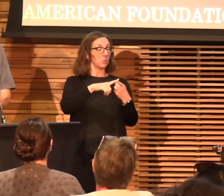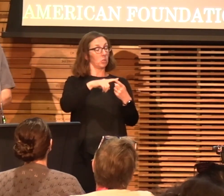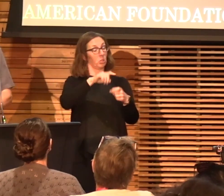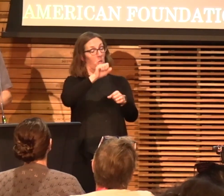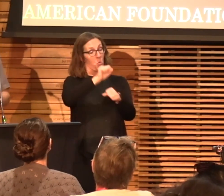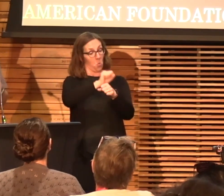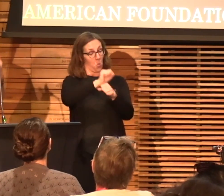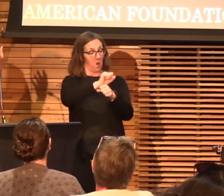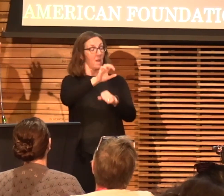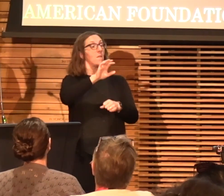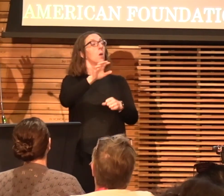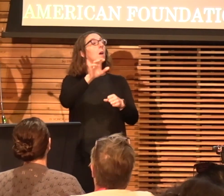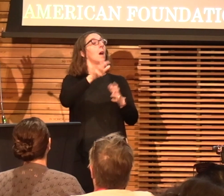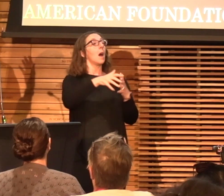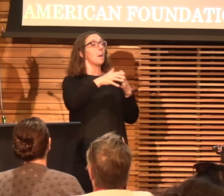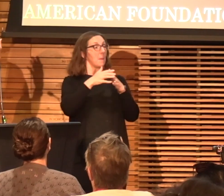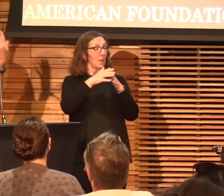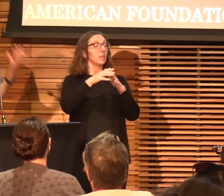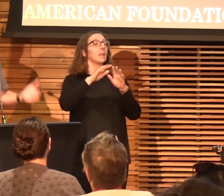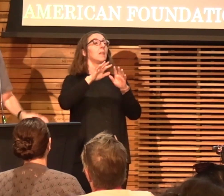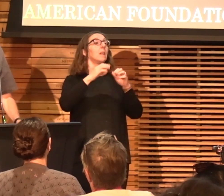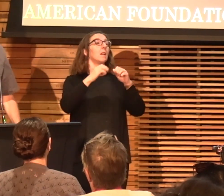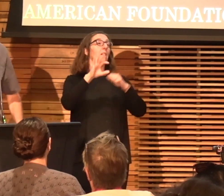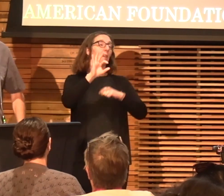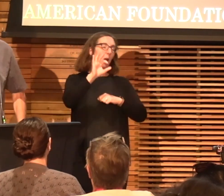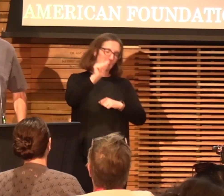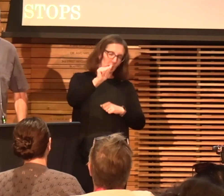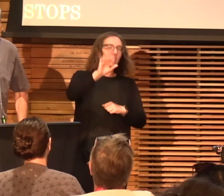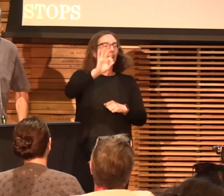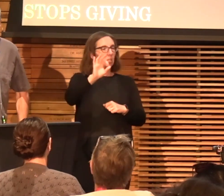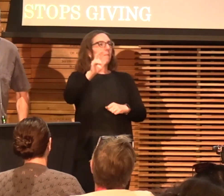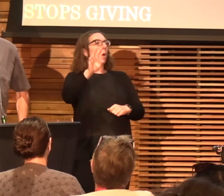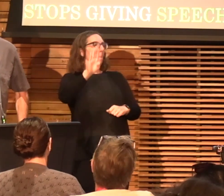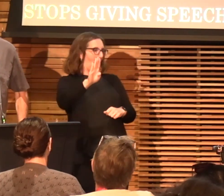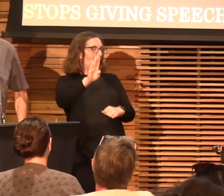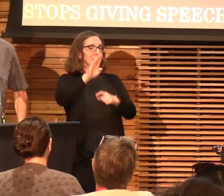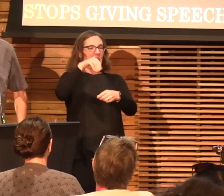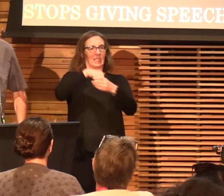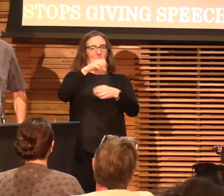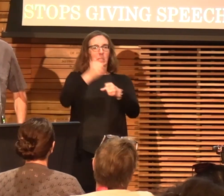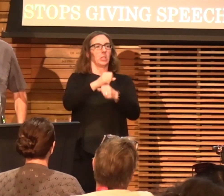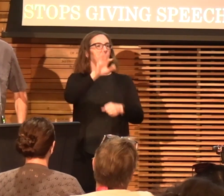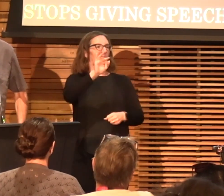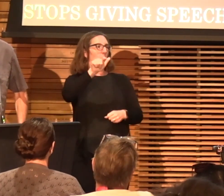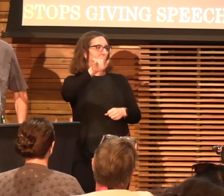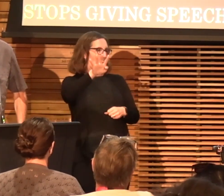and she stops giving speeches tying disability to capitalism